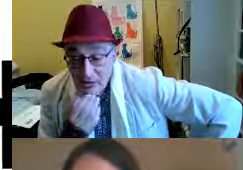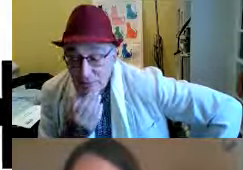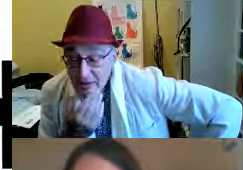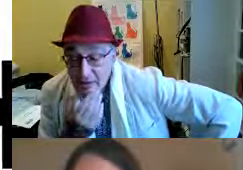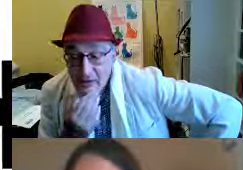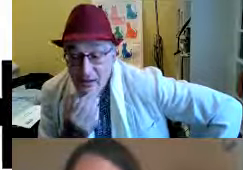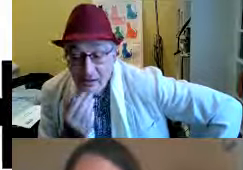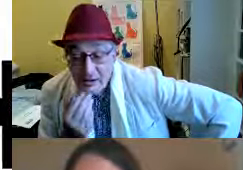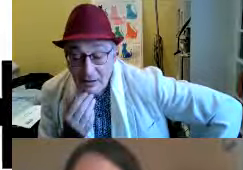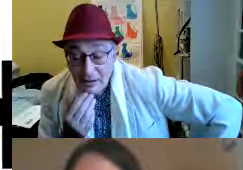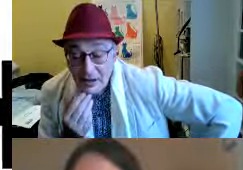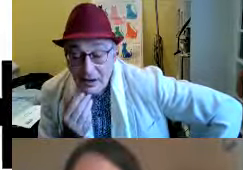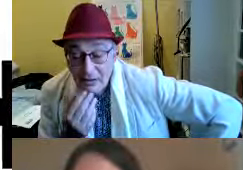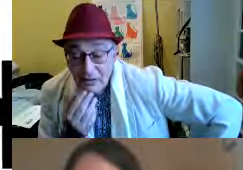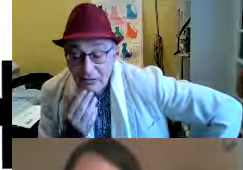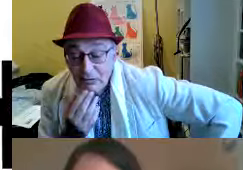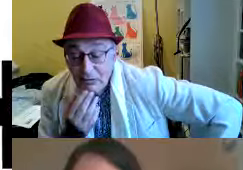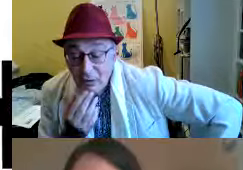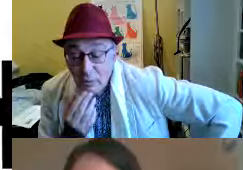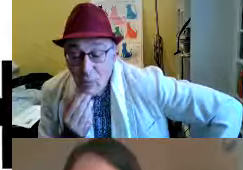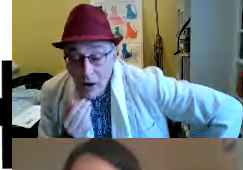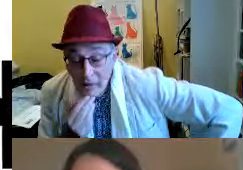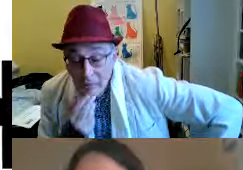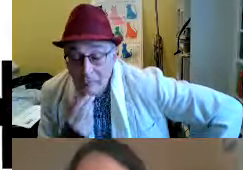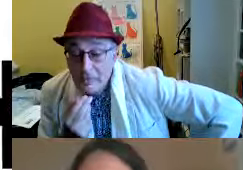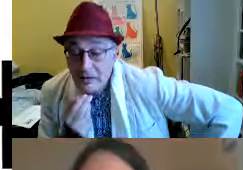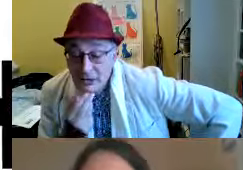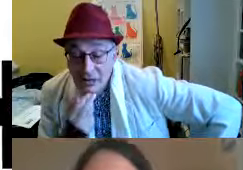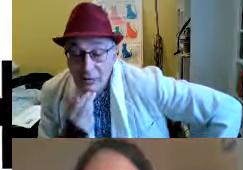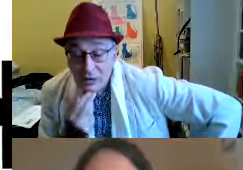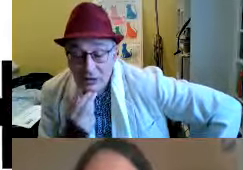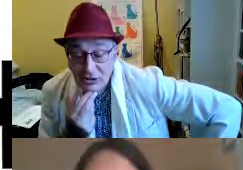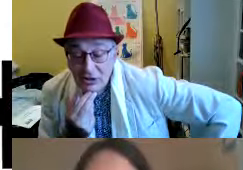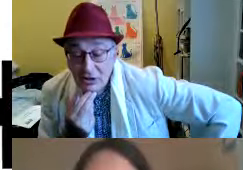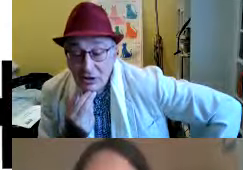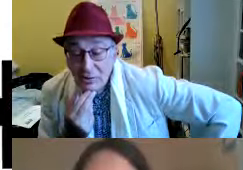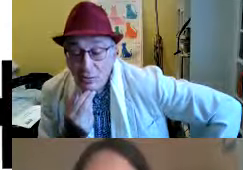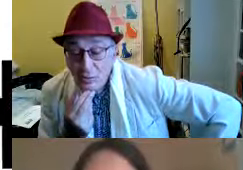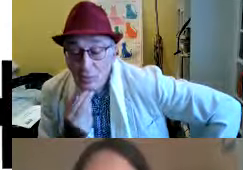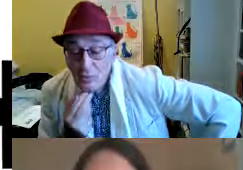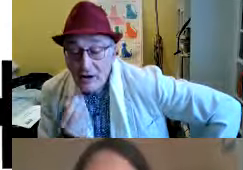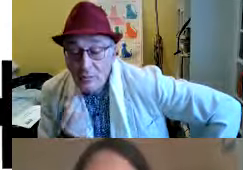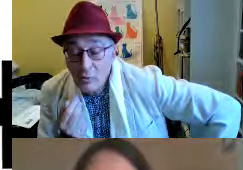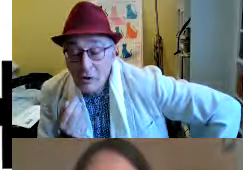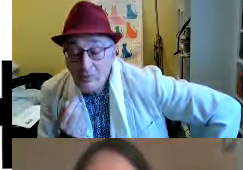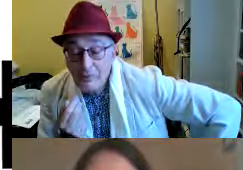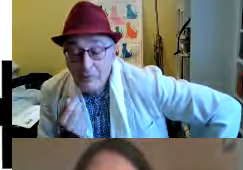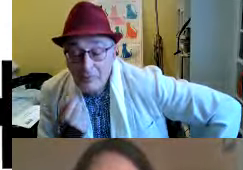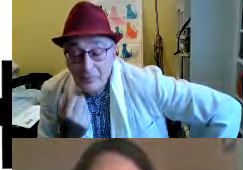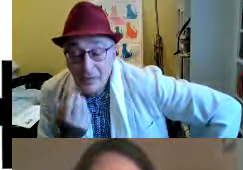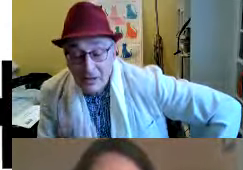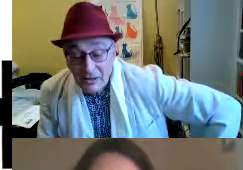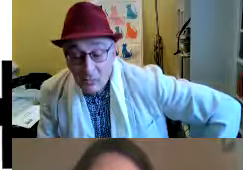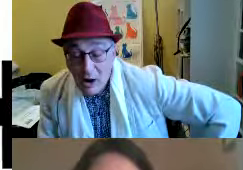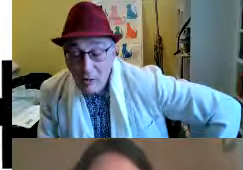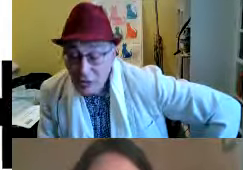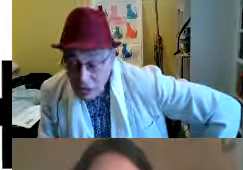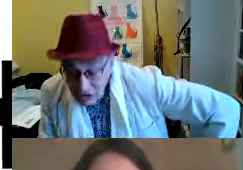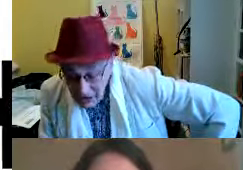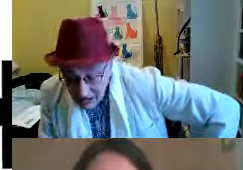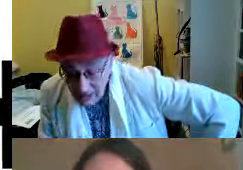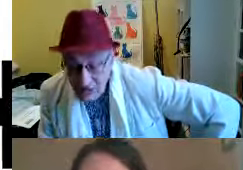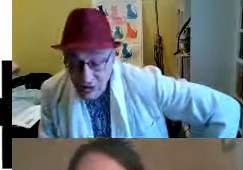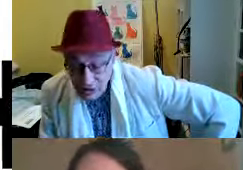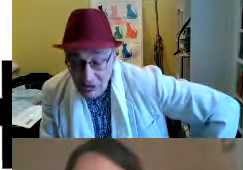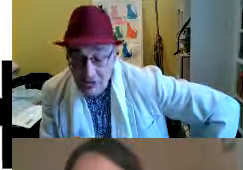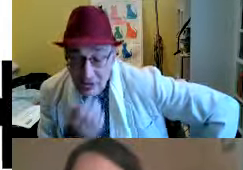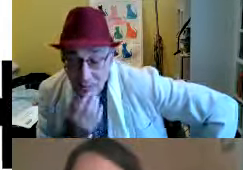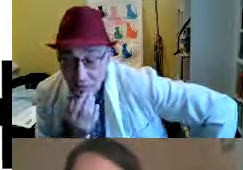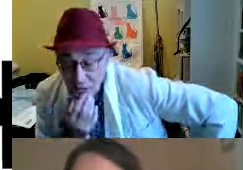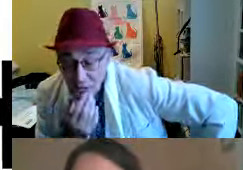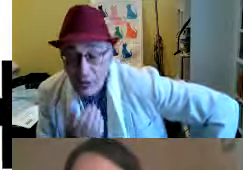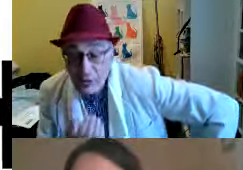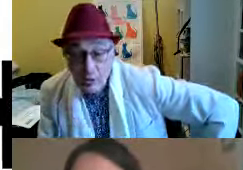be in there and why the plus tape ones were why we chose that to use that network was that we knew we